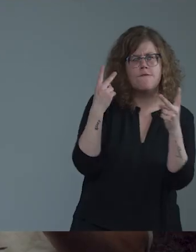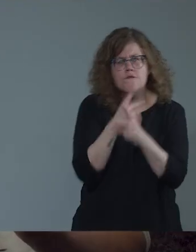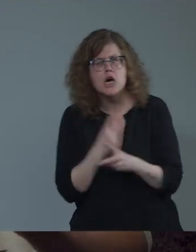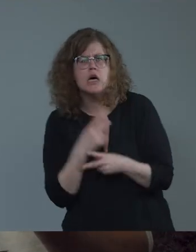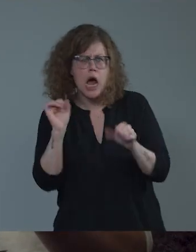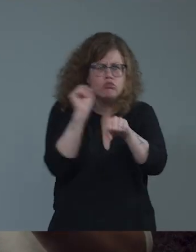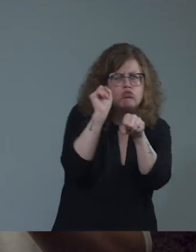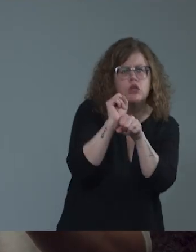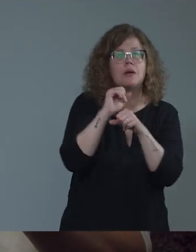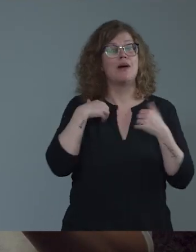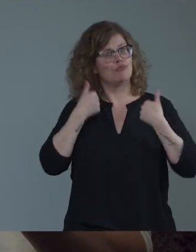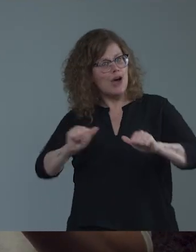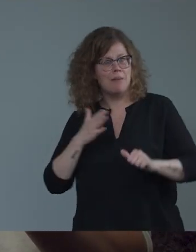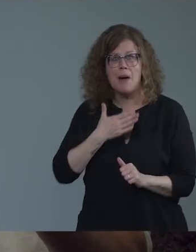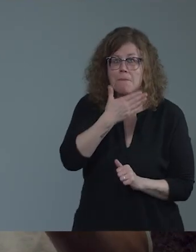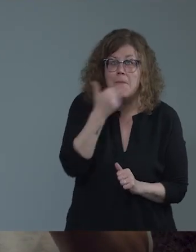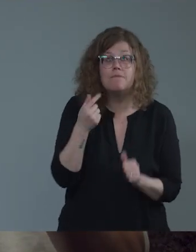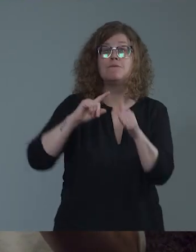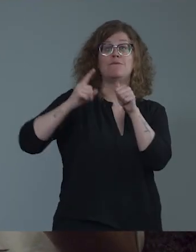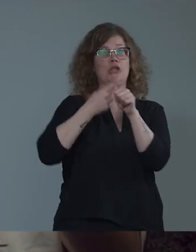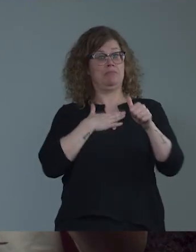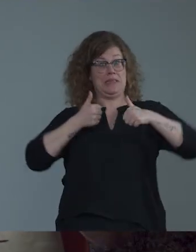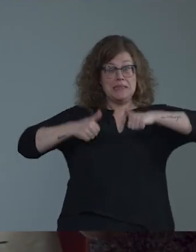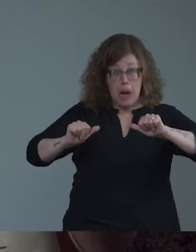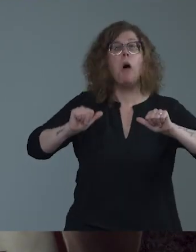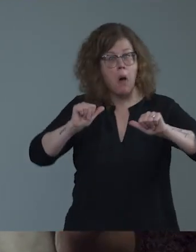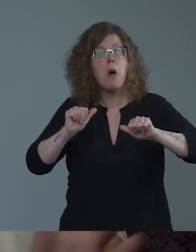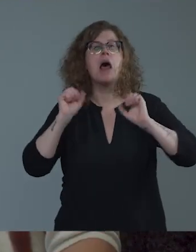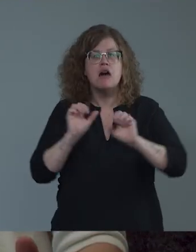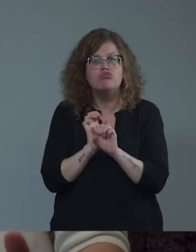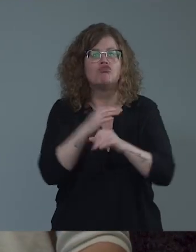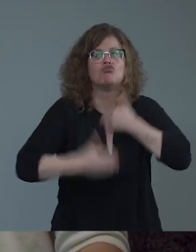compromise and go step by step. Stop looking at it as a whole thing that you have to right,